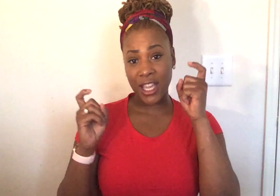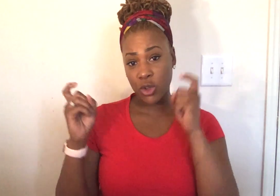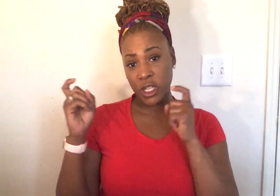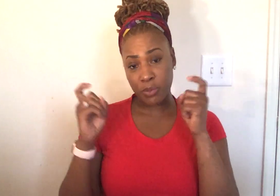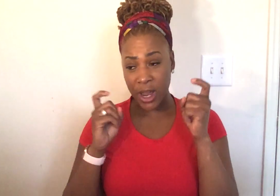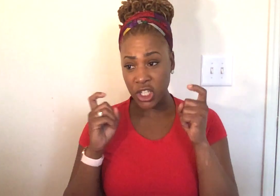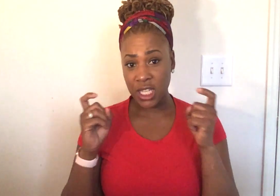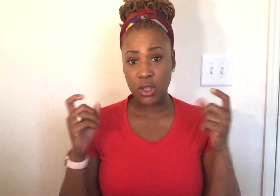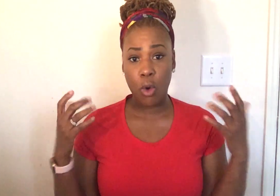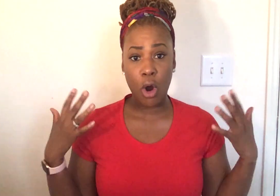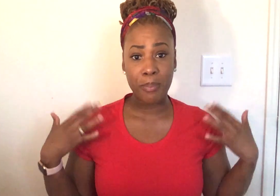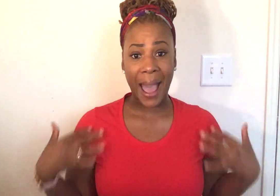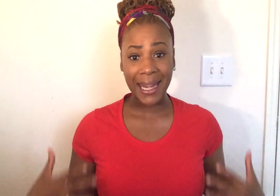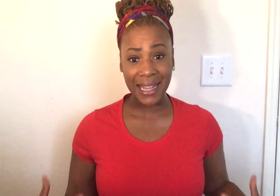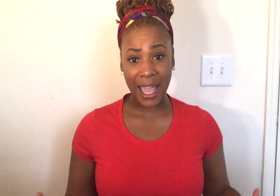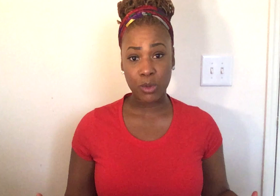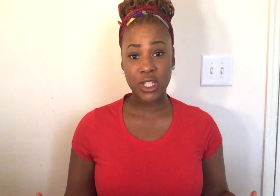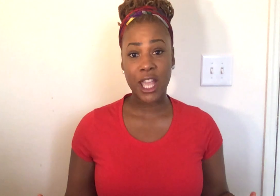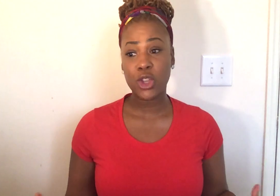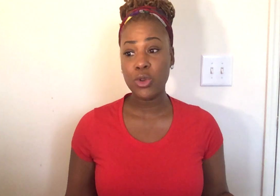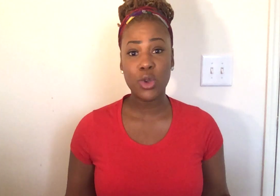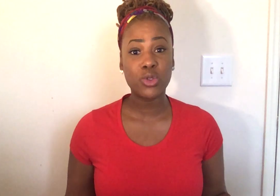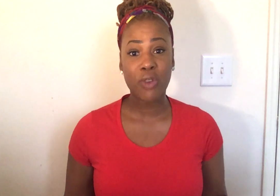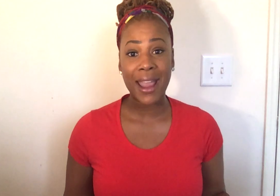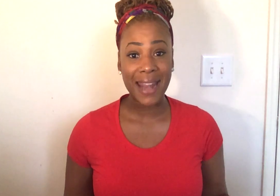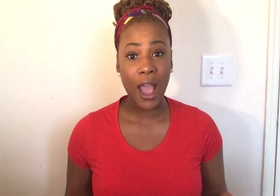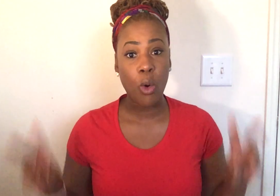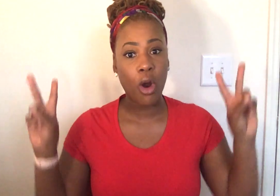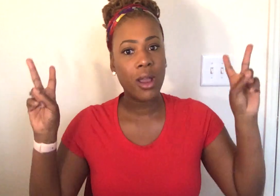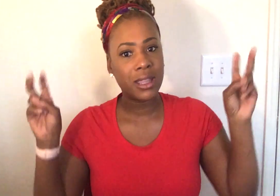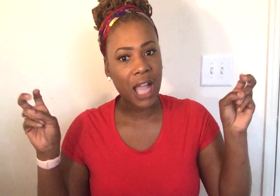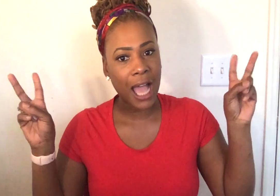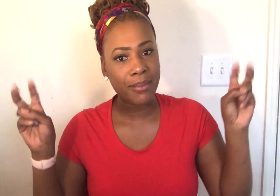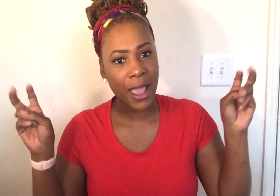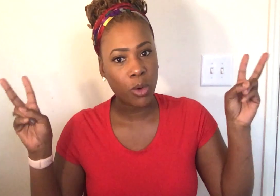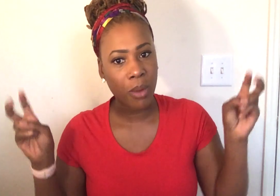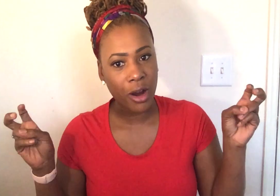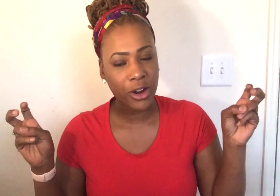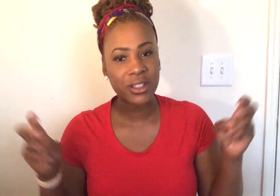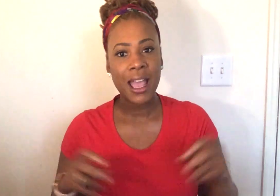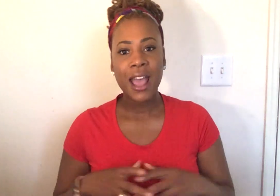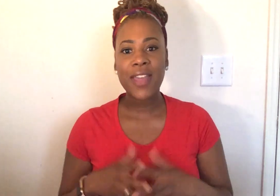expressions or body language that you use right now or non-manual markers that